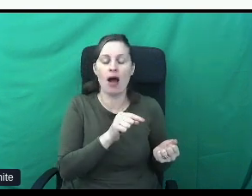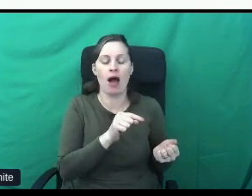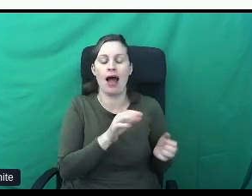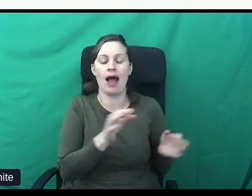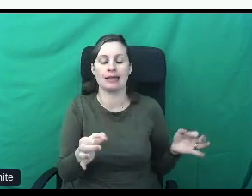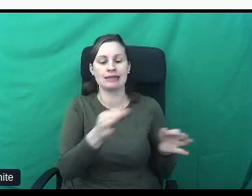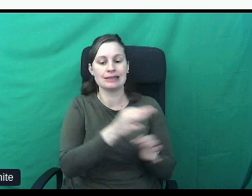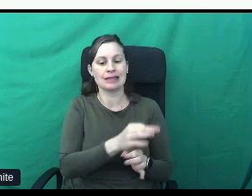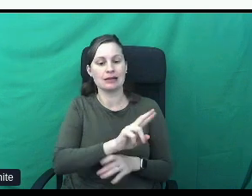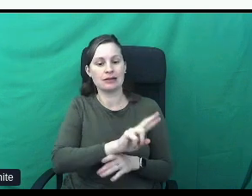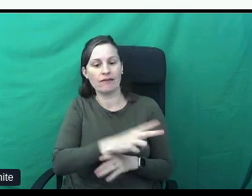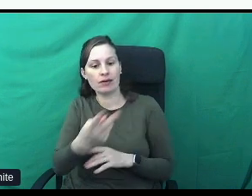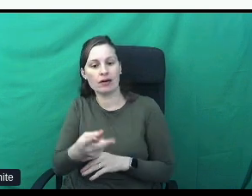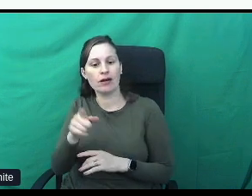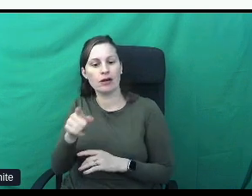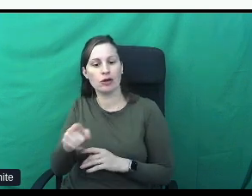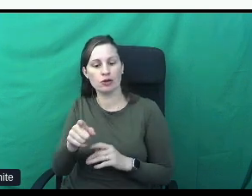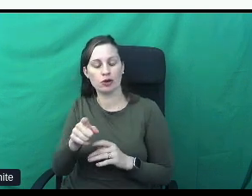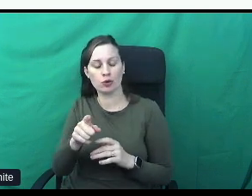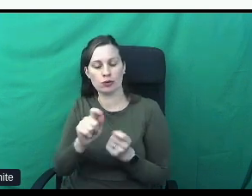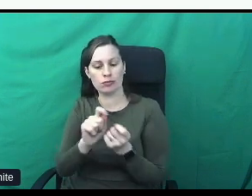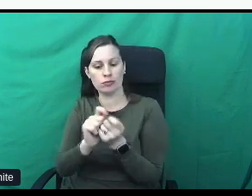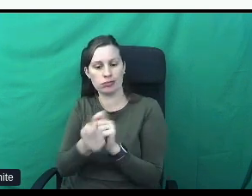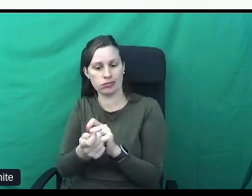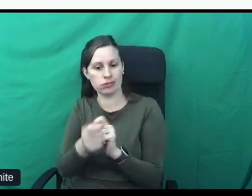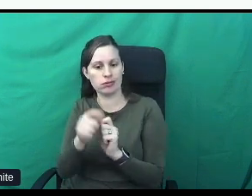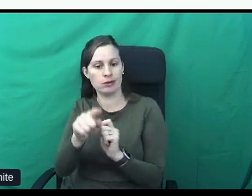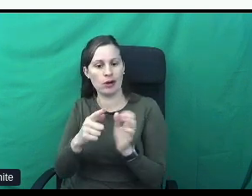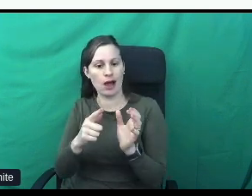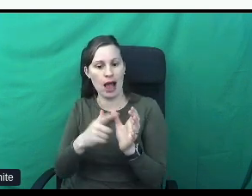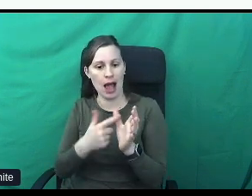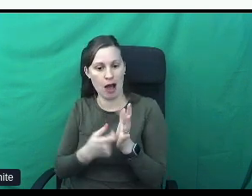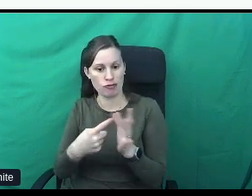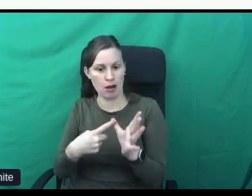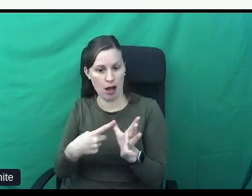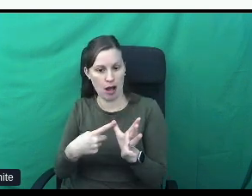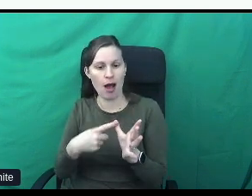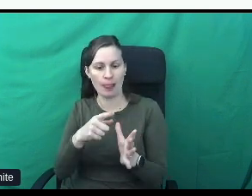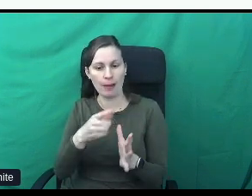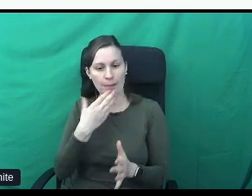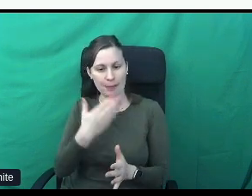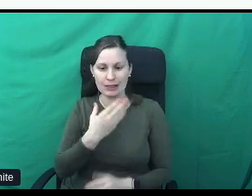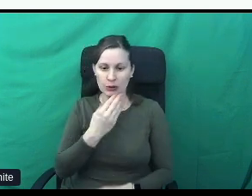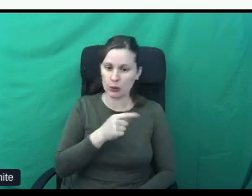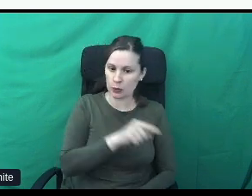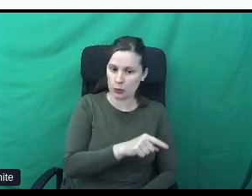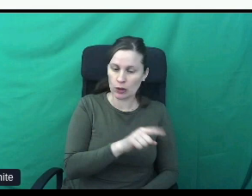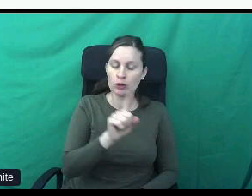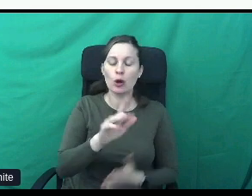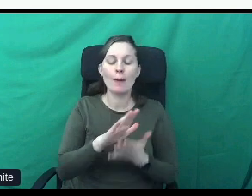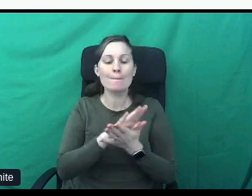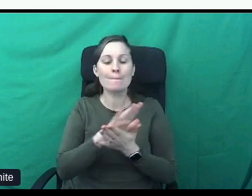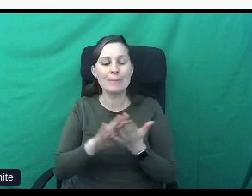element and adding an ARIA role, state or property to make it accessible, then do so. Basically its saying that you should minimise your use of ARIA.